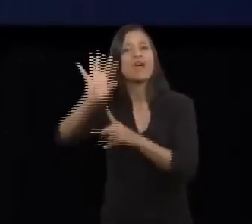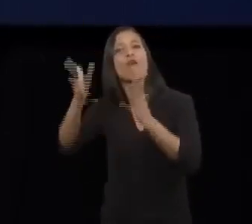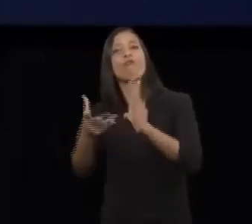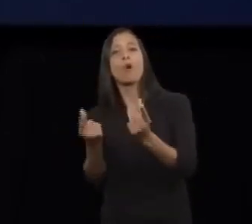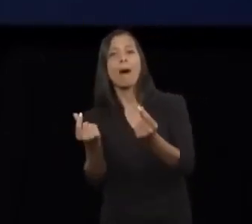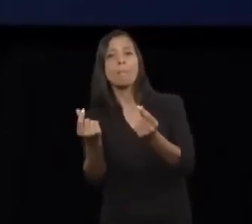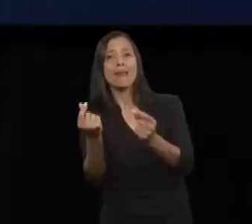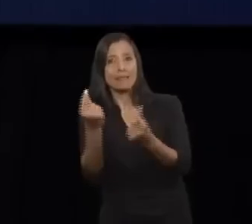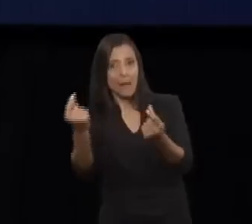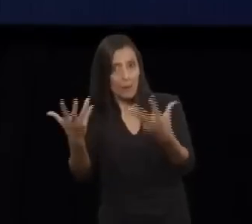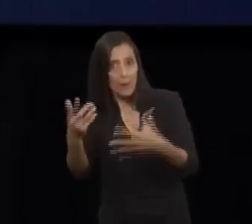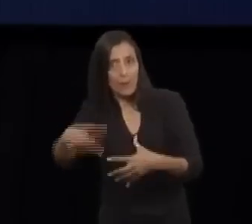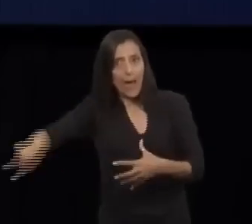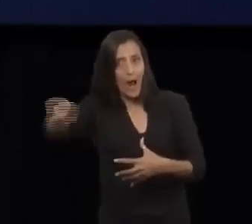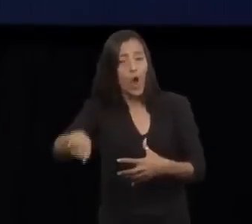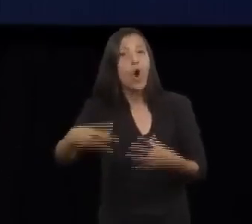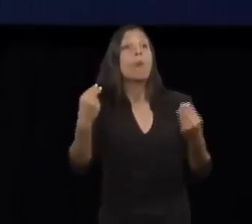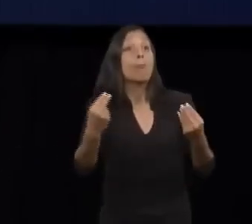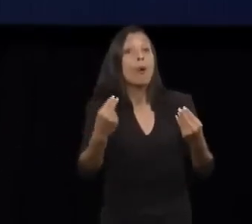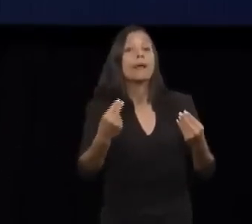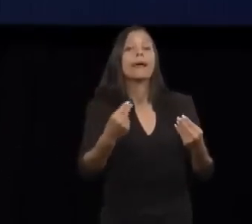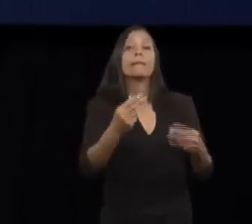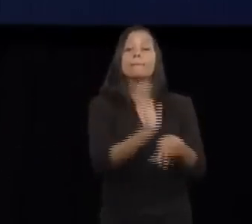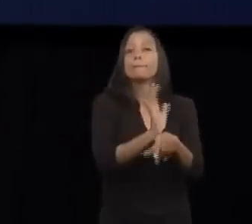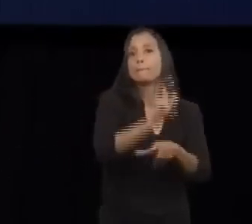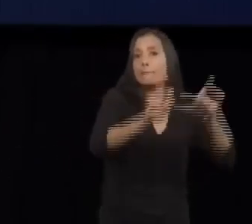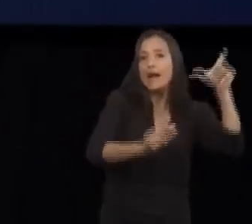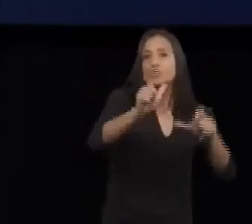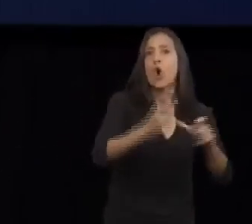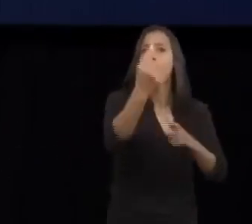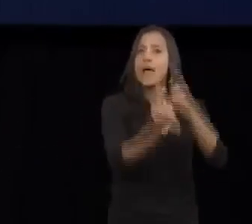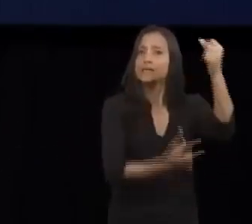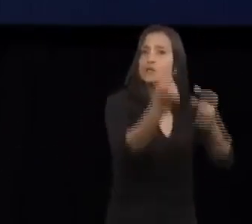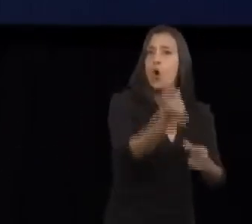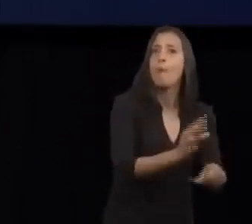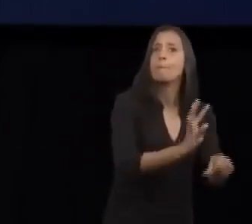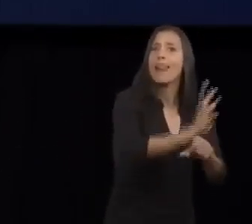but because he bought wheat so that with that wheat he could buy other things.